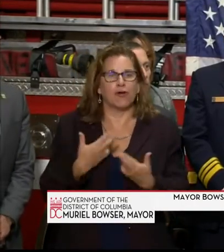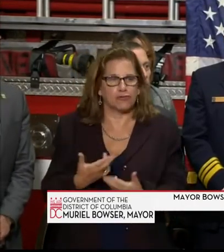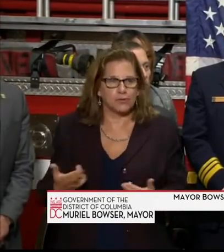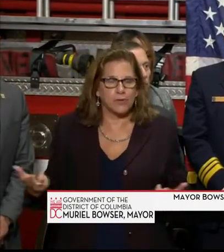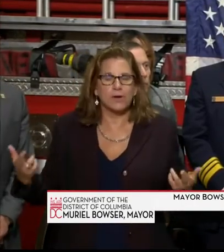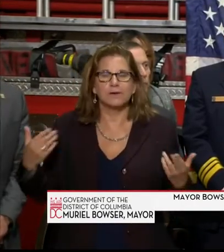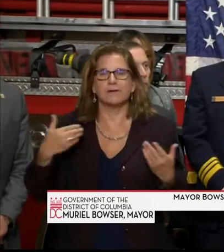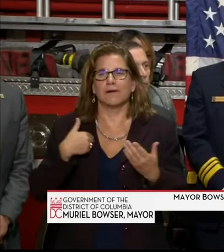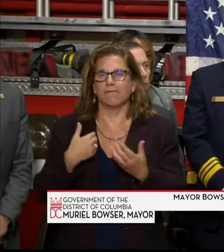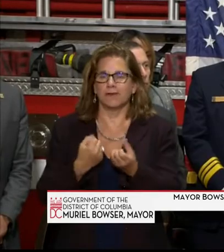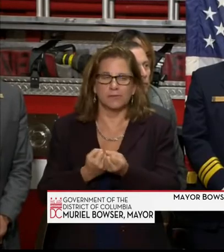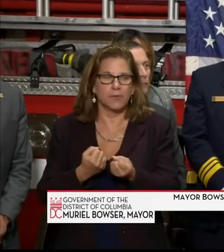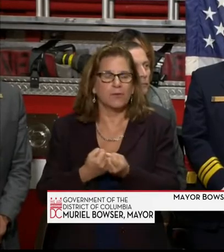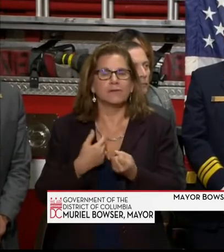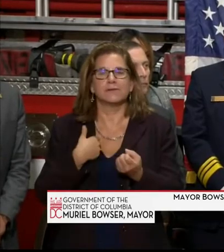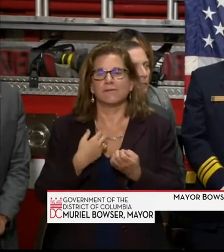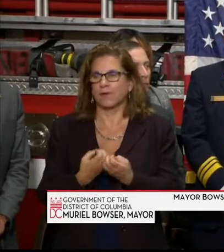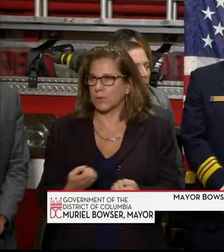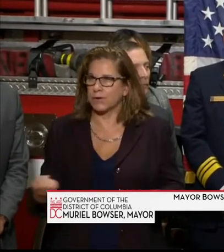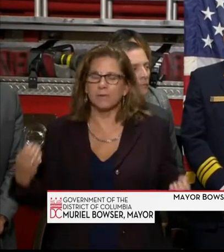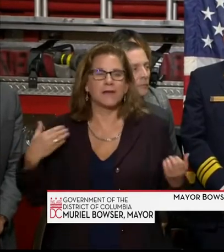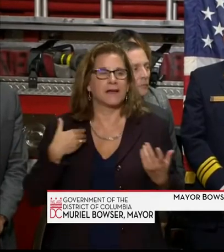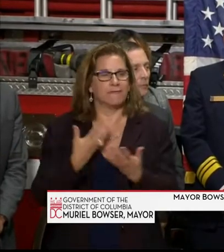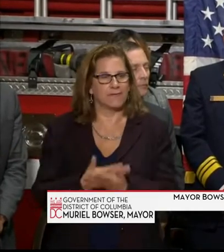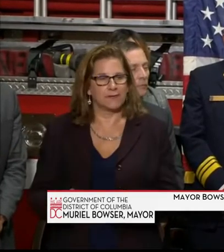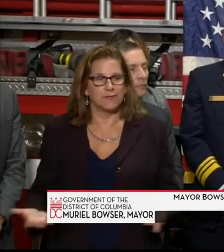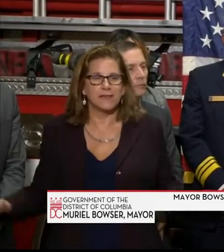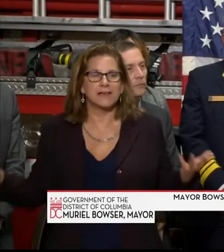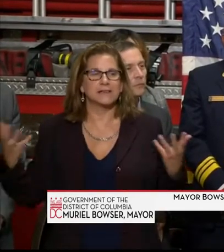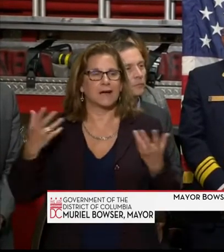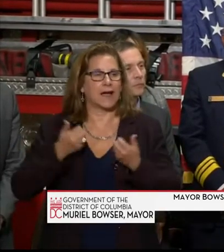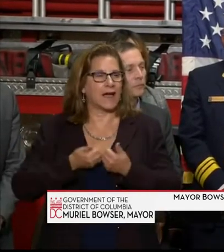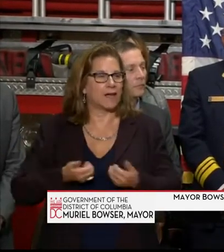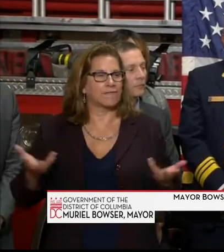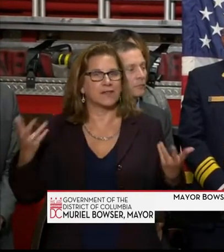TO PREPARE FOR FLORENCE. AS YOU MIGHT REMEMBER, THE LAST